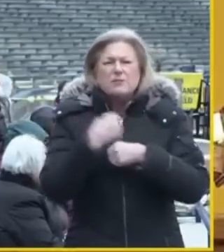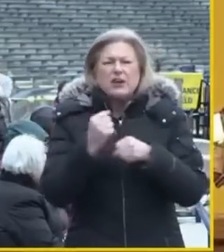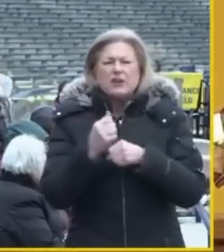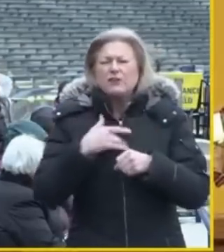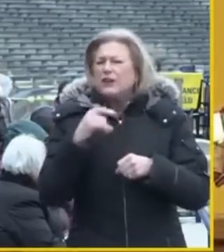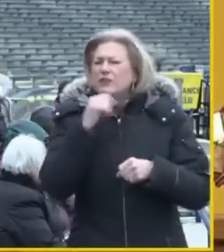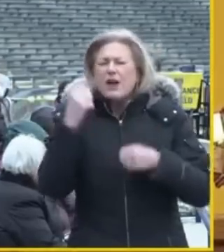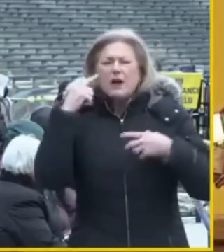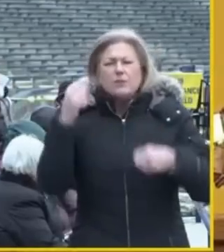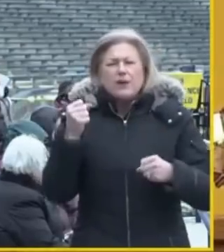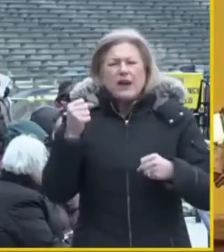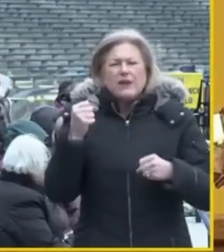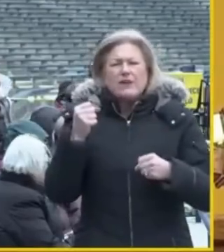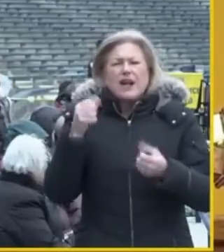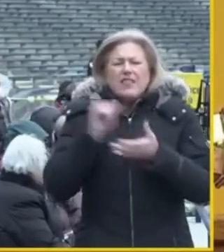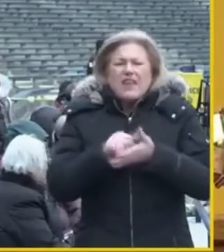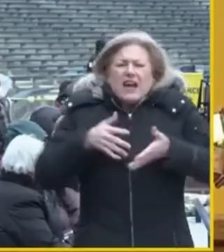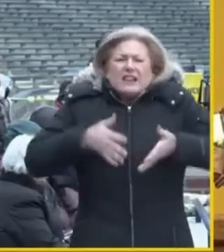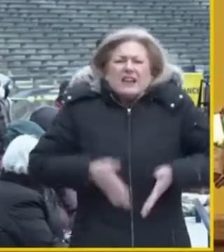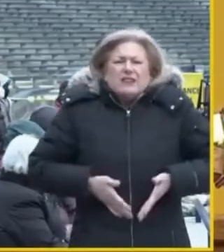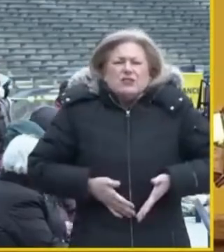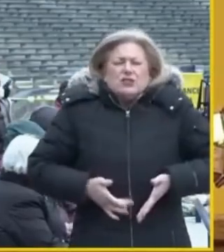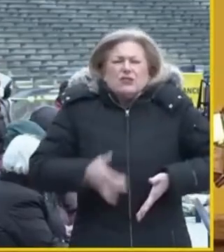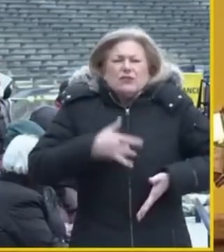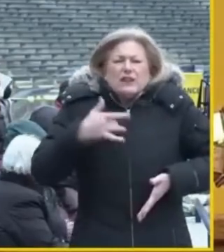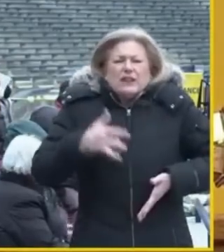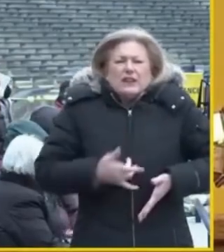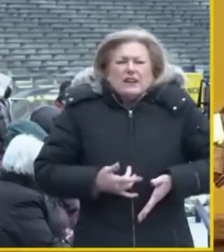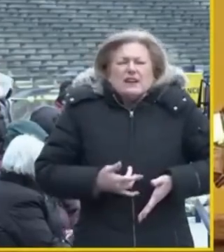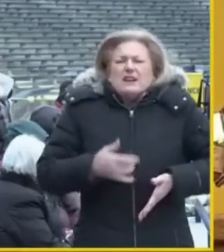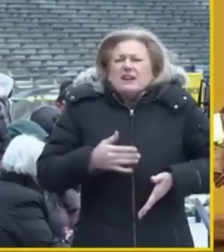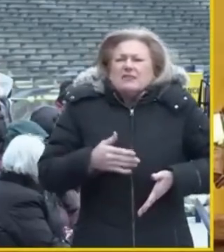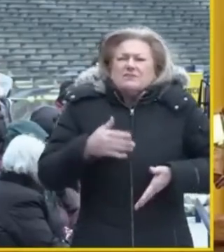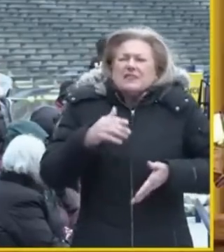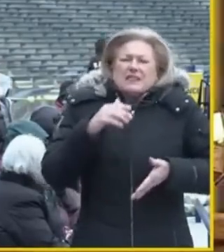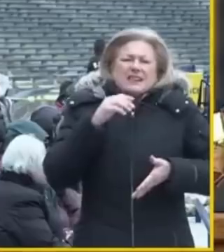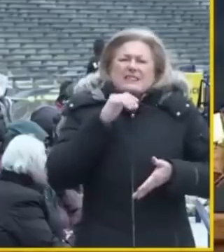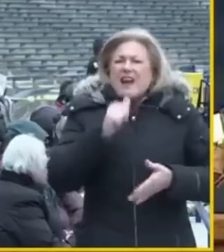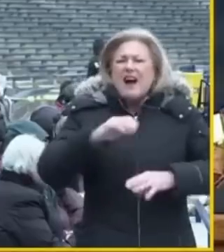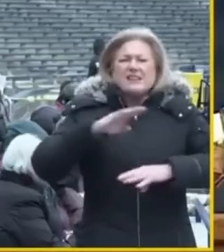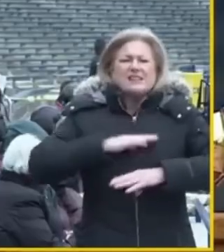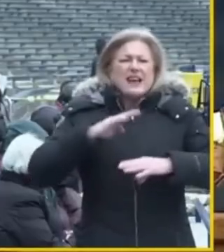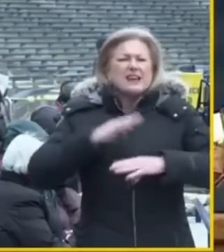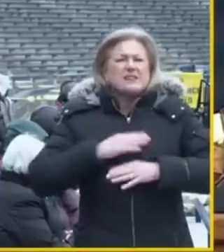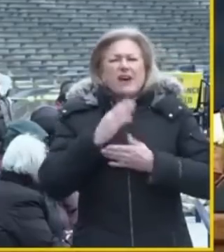It will leave you with an unrealized, unfulfilled version of yourself,